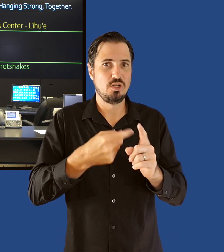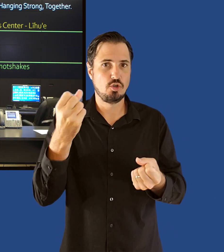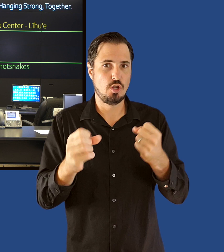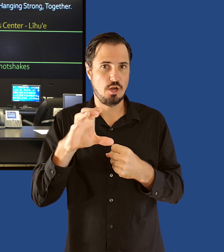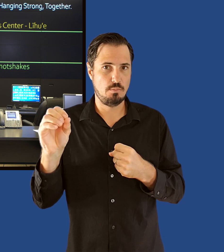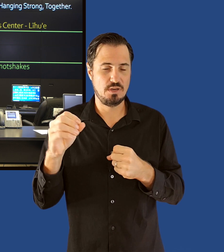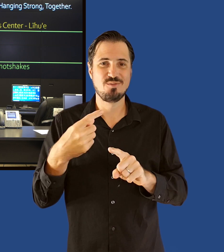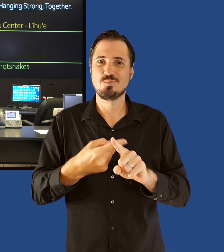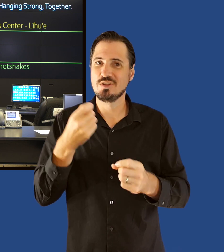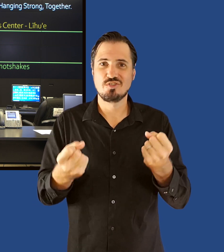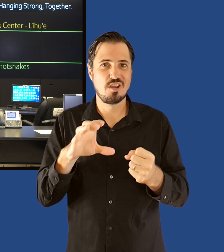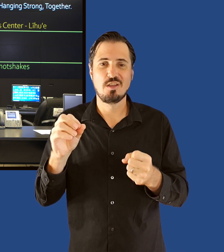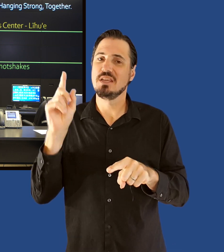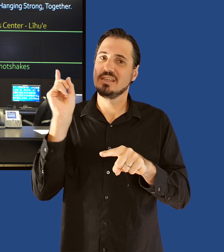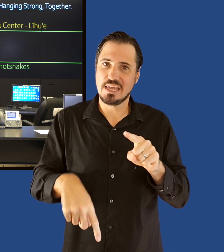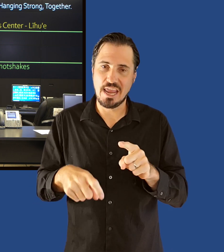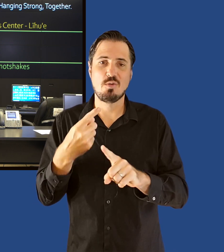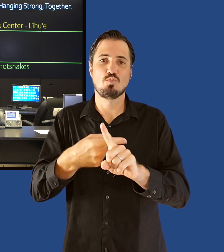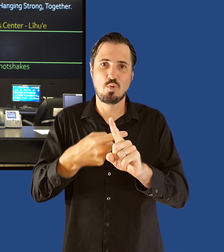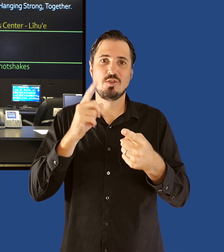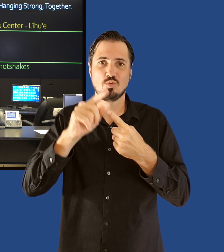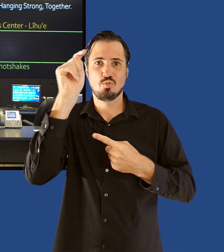It is also permissible to exercise on the beach, like walking and running.